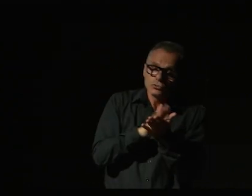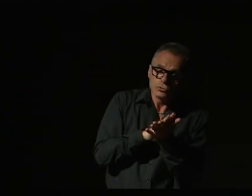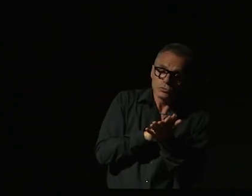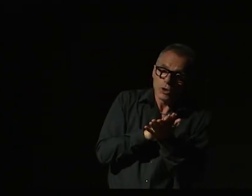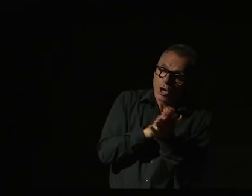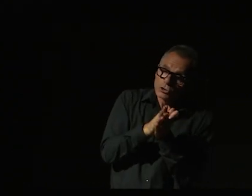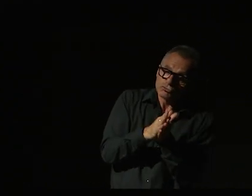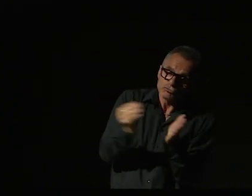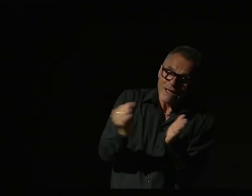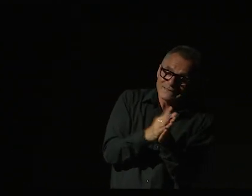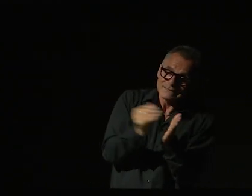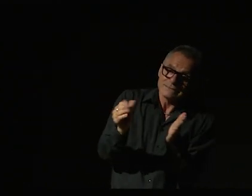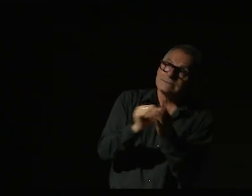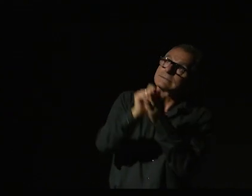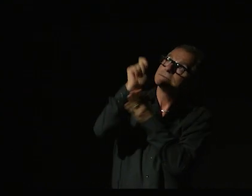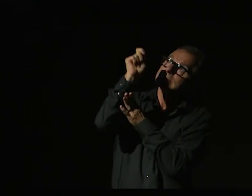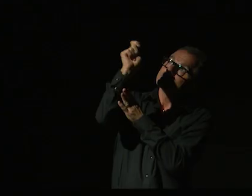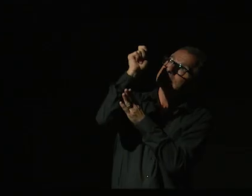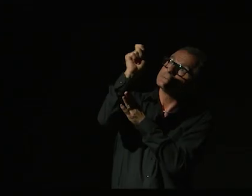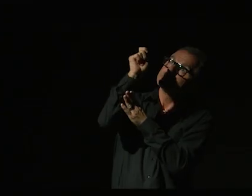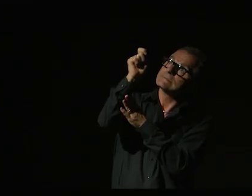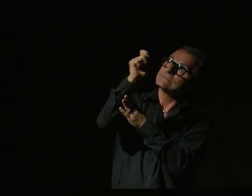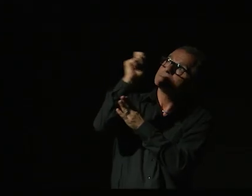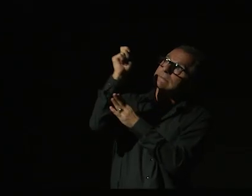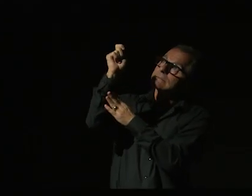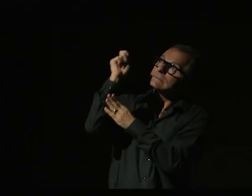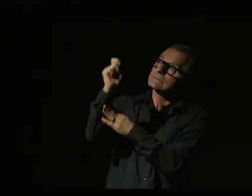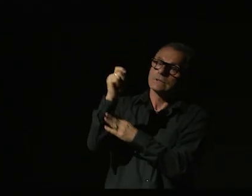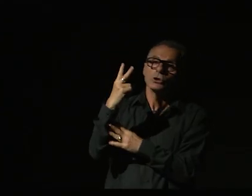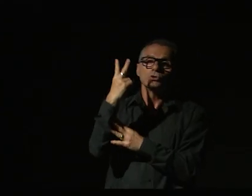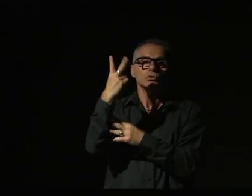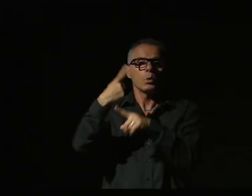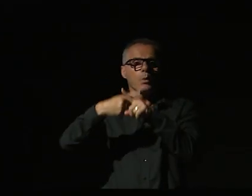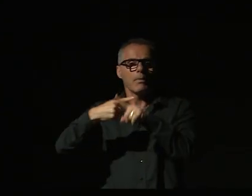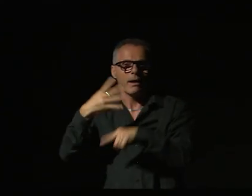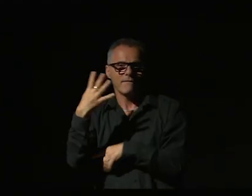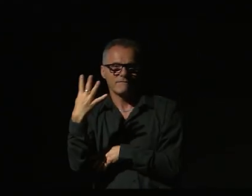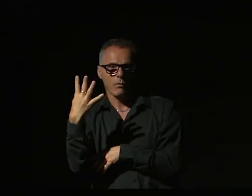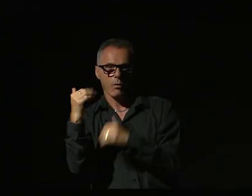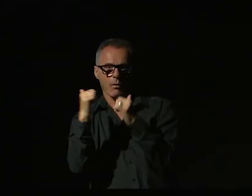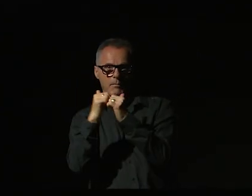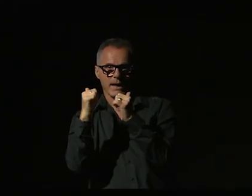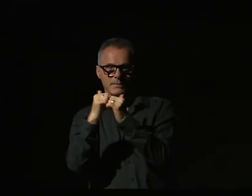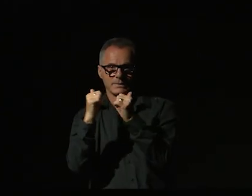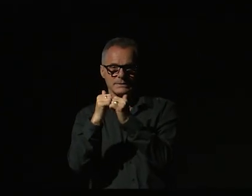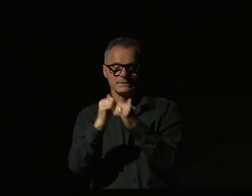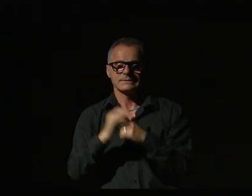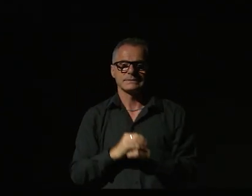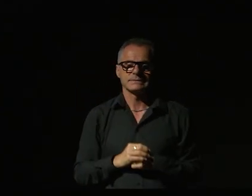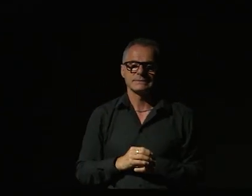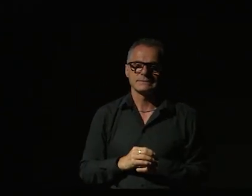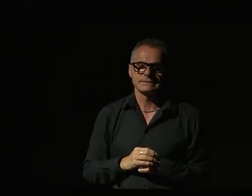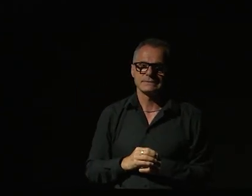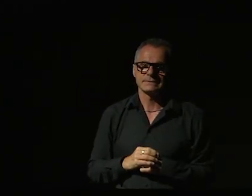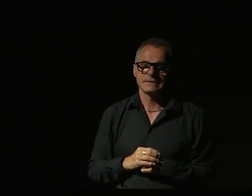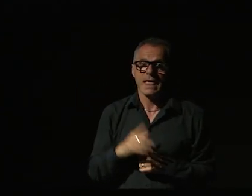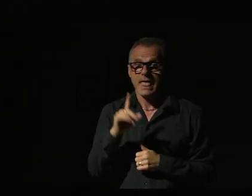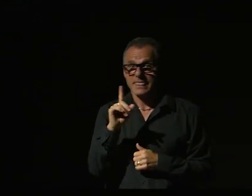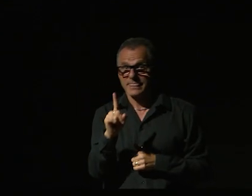you wouldn't be able to manipulate two x four metres large sheets of paper on a scaffold. So that is what we actually do see